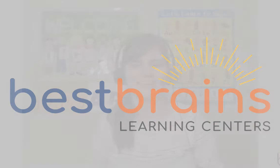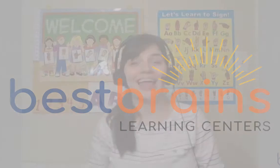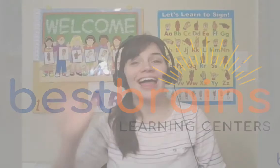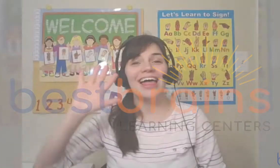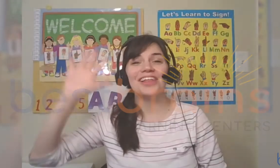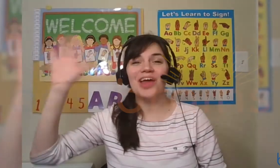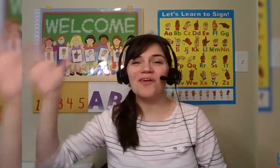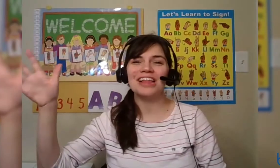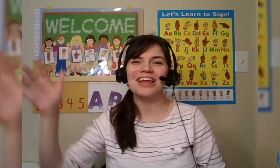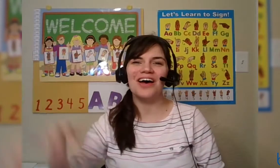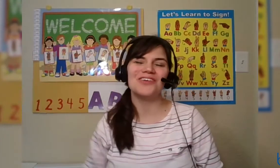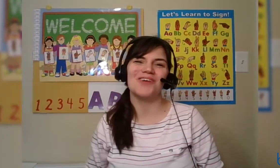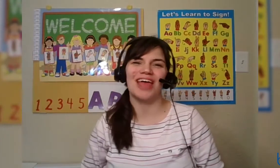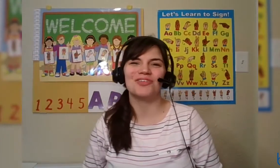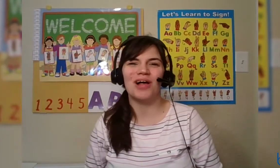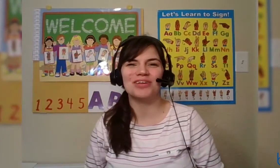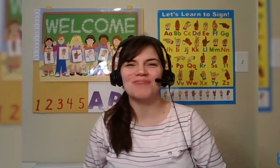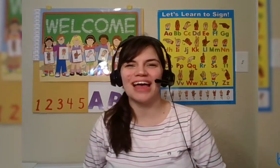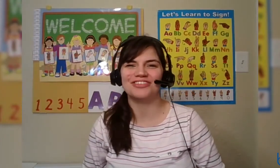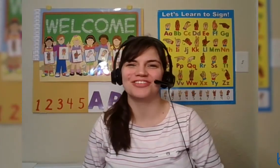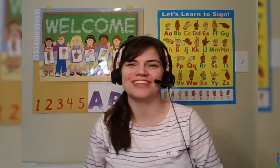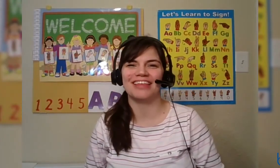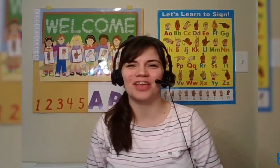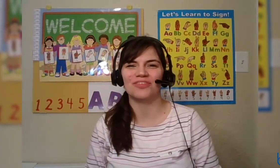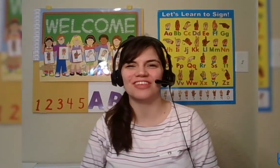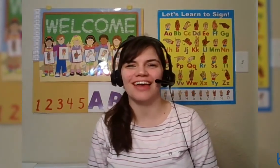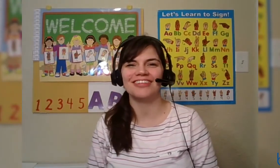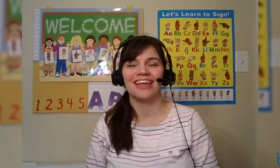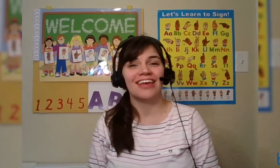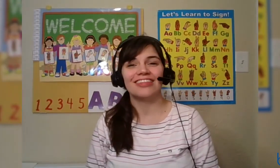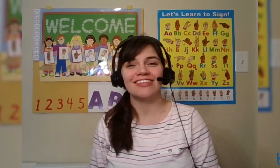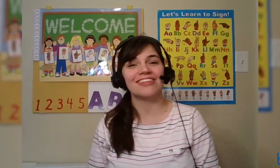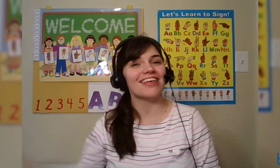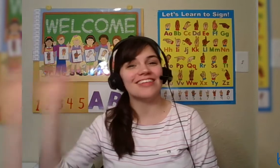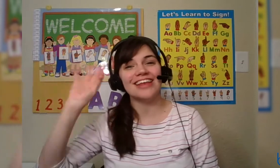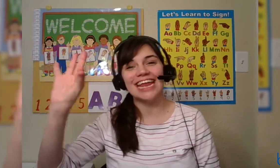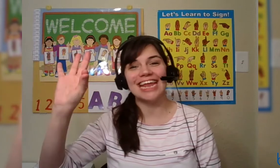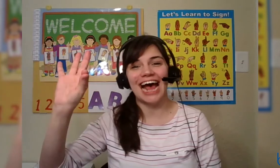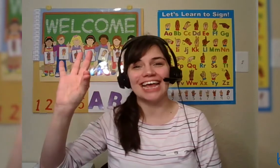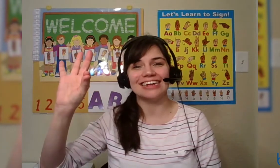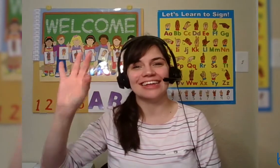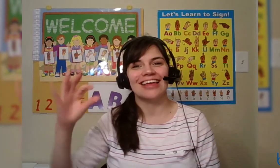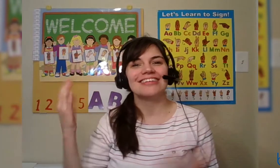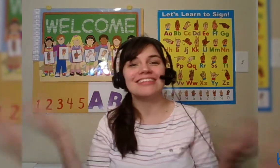Hello hello, and welcome back to sign language class! This is lesson 9. Today